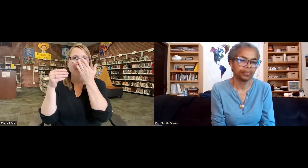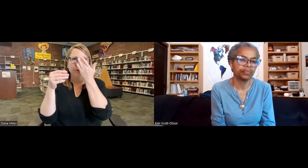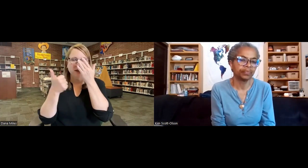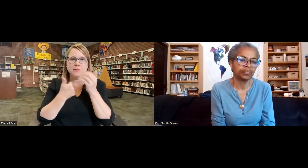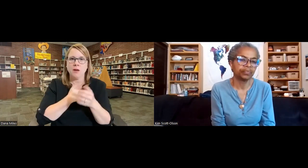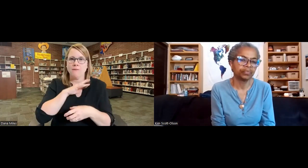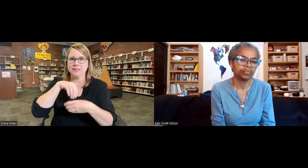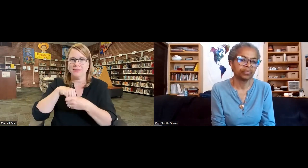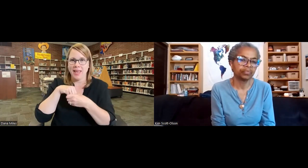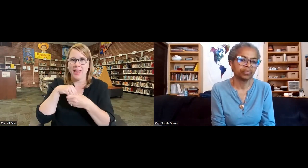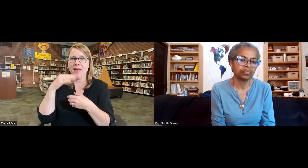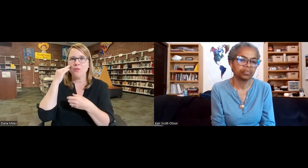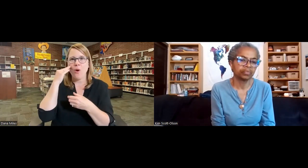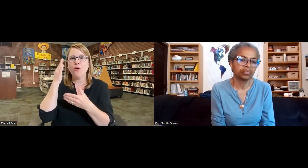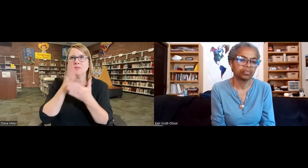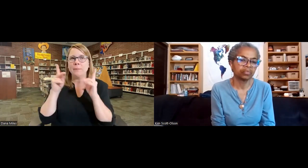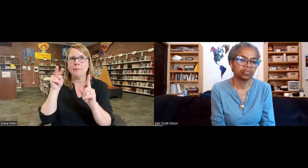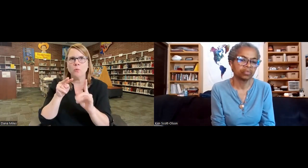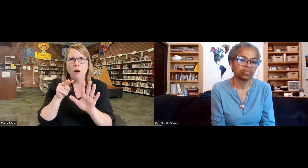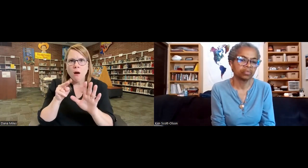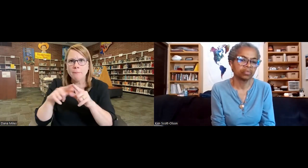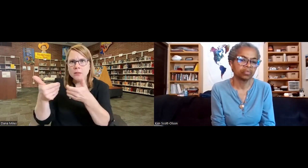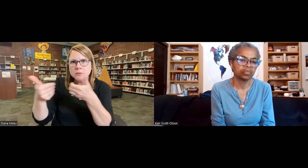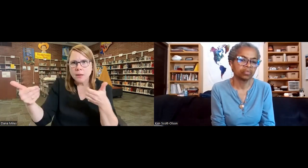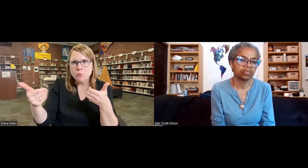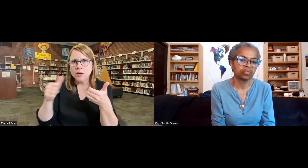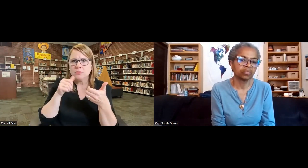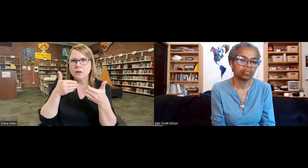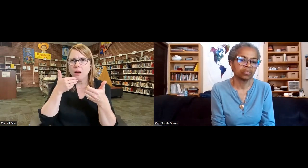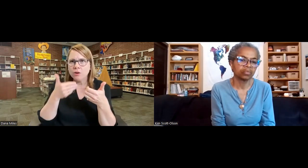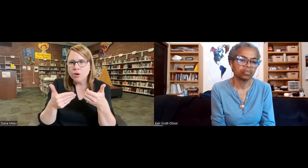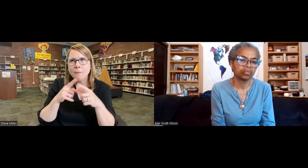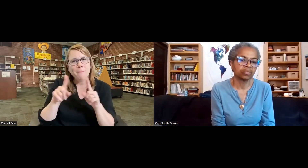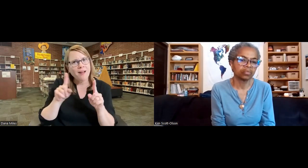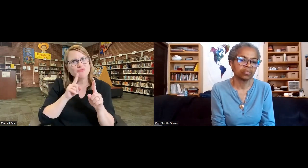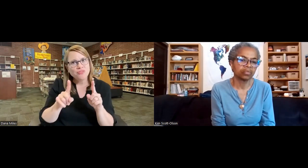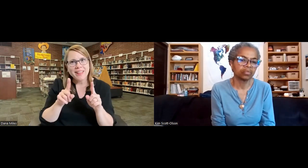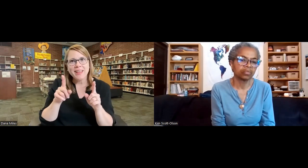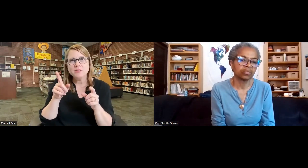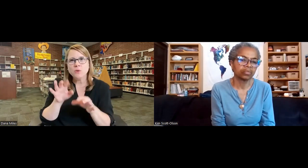Some view self-contained classrooms as separation in a way that isn’t good.